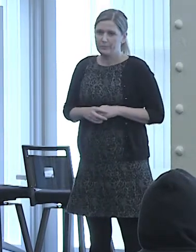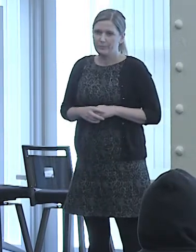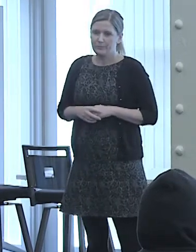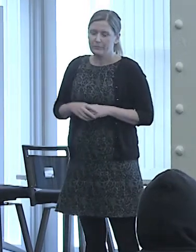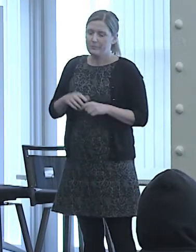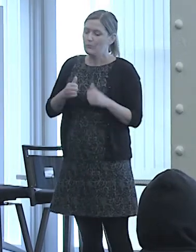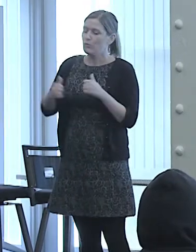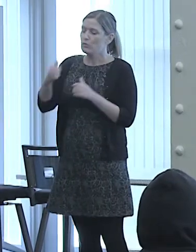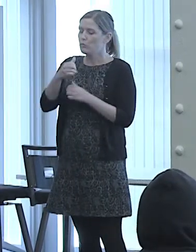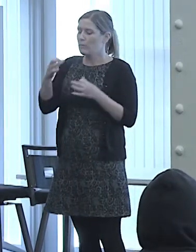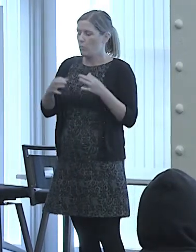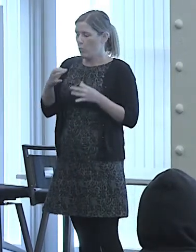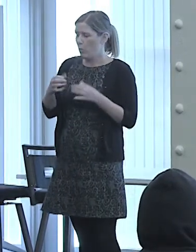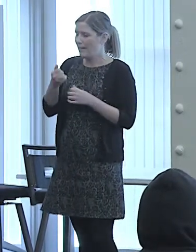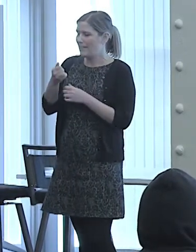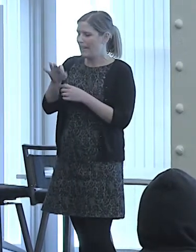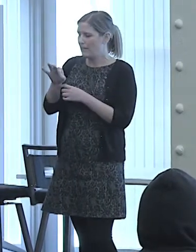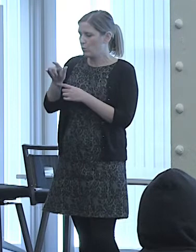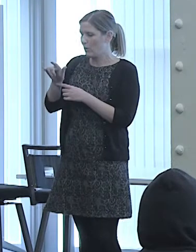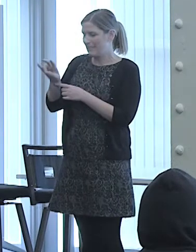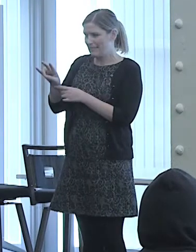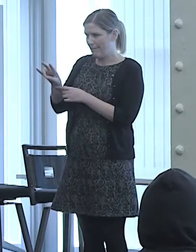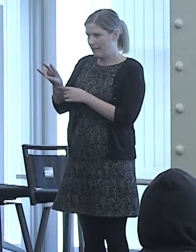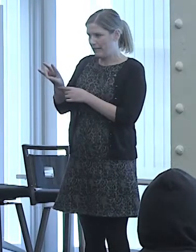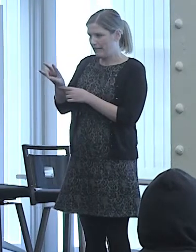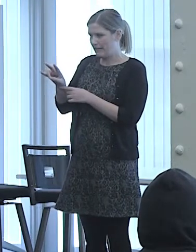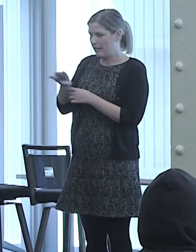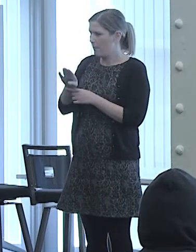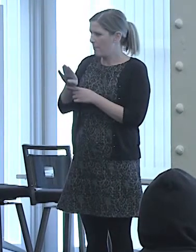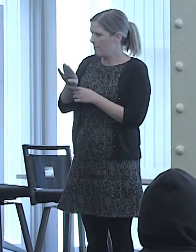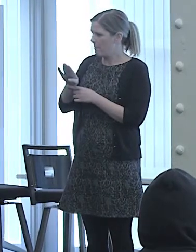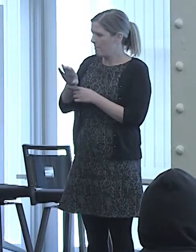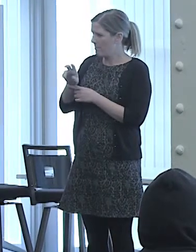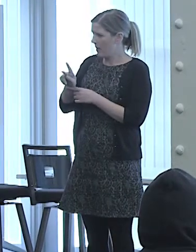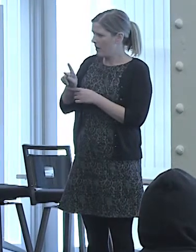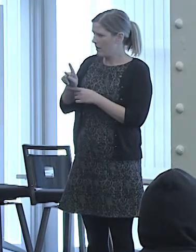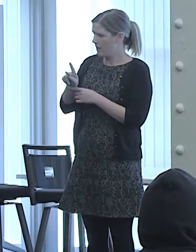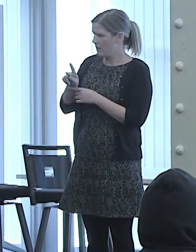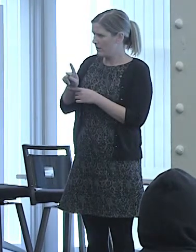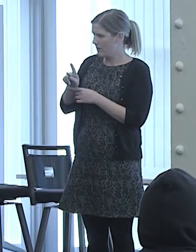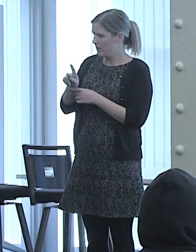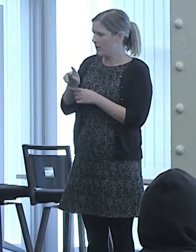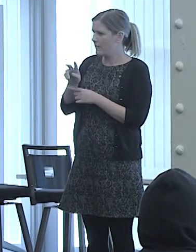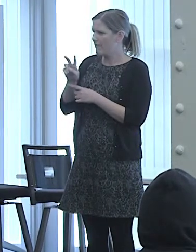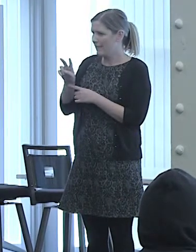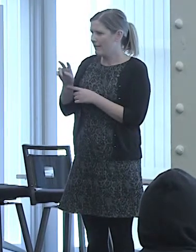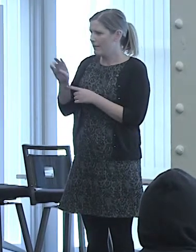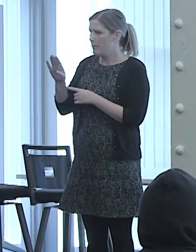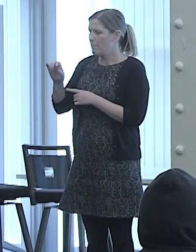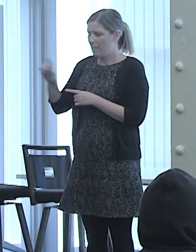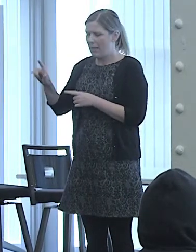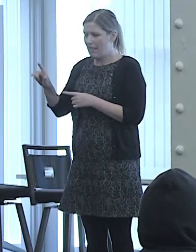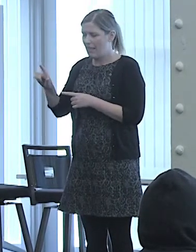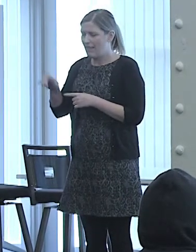The Supreme Court case of 1927 in Buck v. Bell, which found that it is not only not a constitutional right to violation